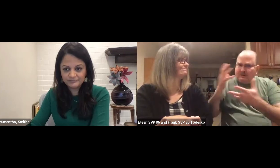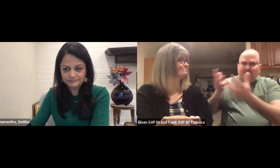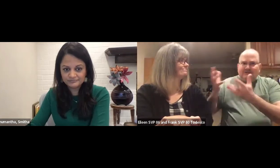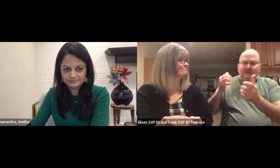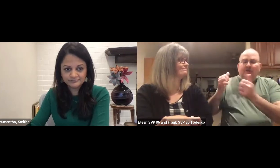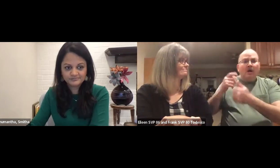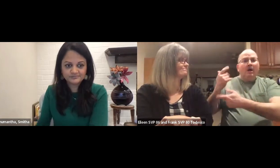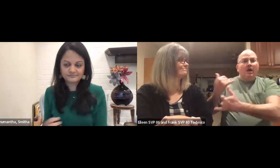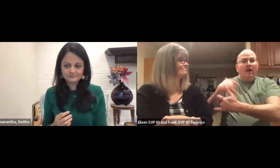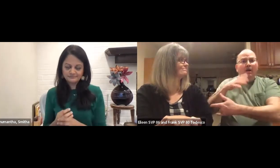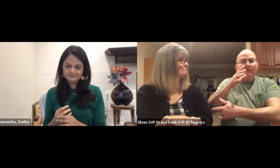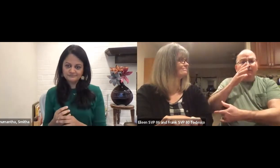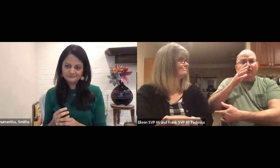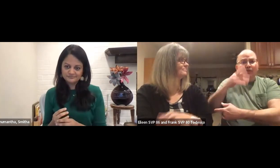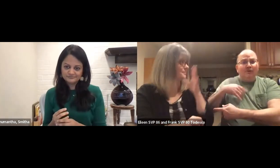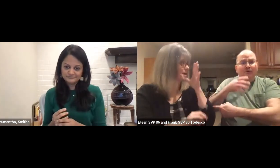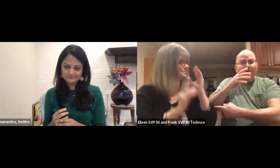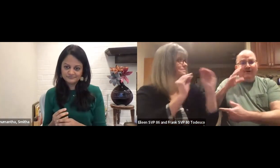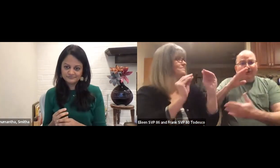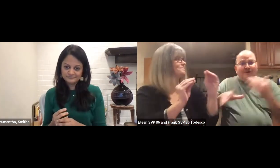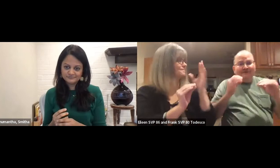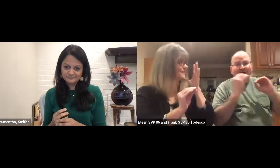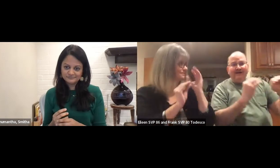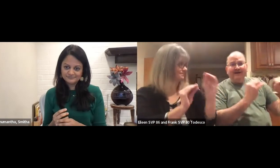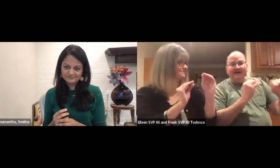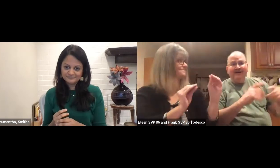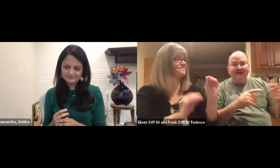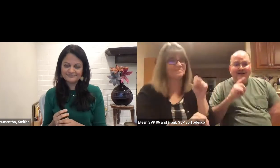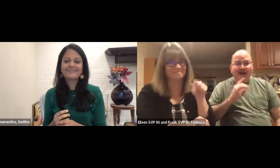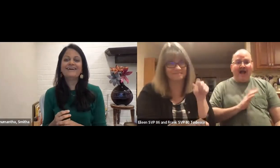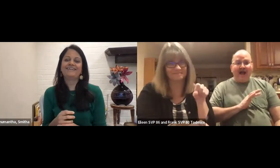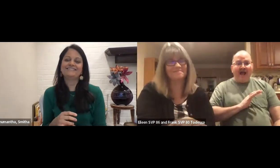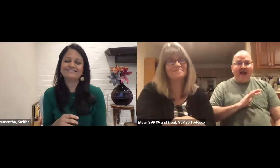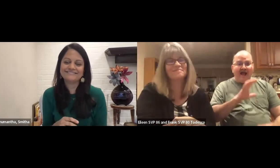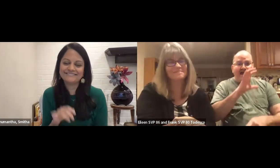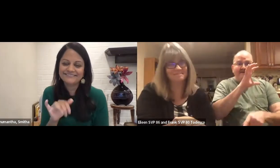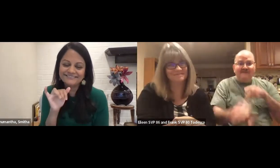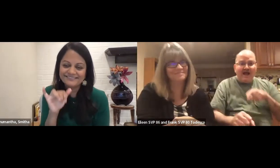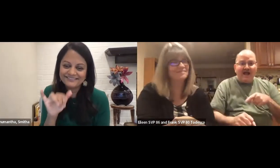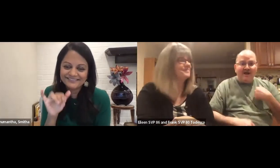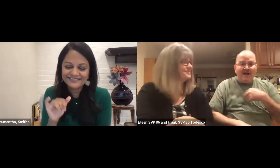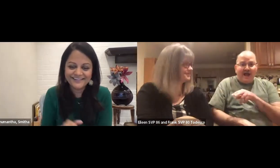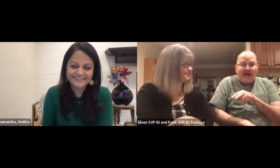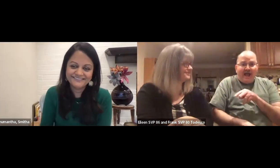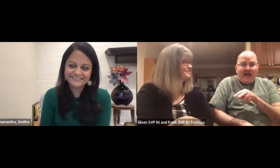but she learned a lot, and now, you know, my mom just started teaching her,